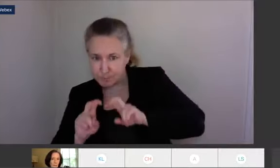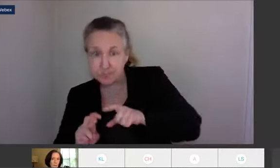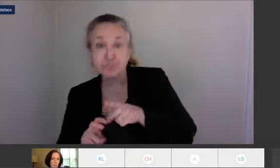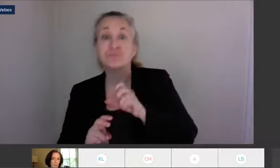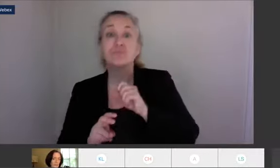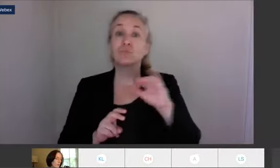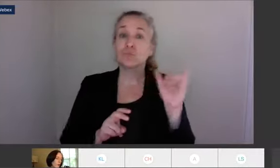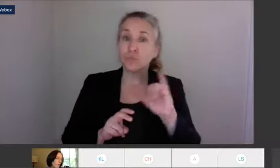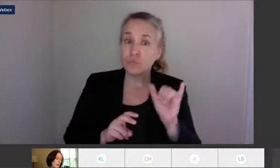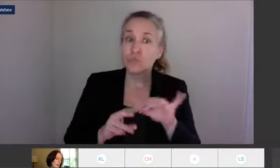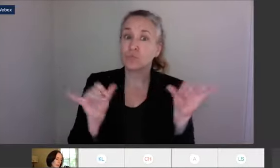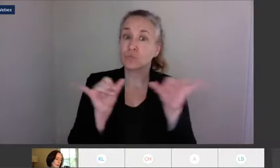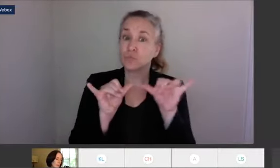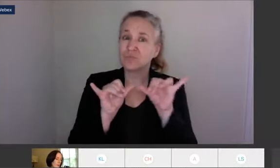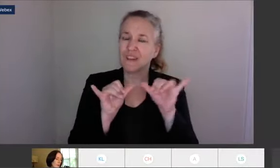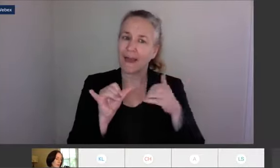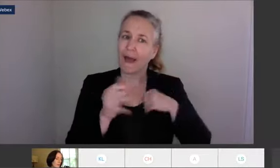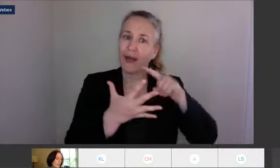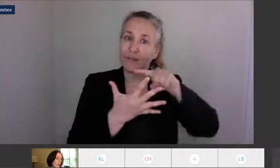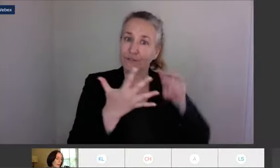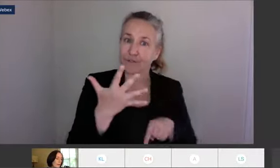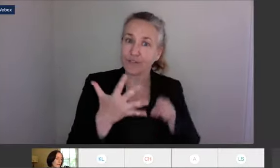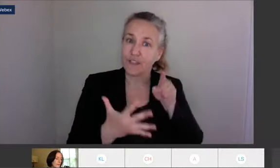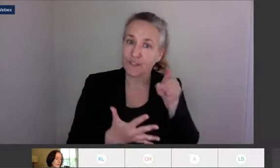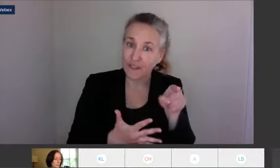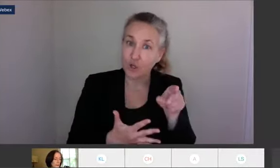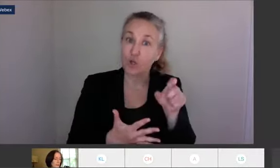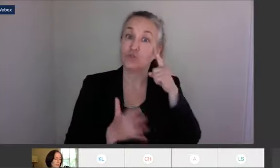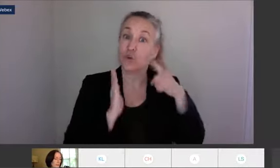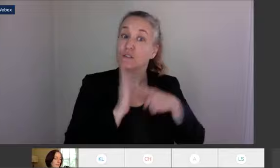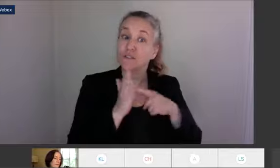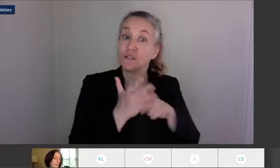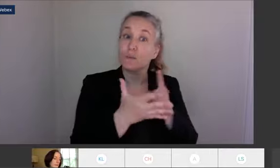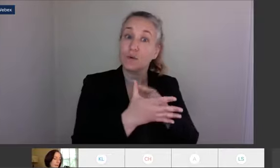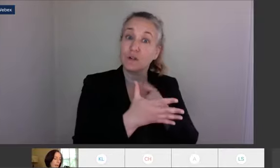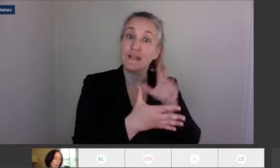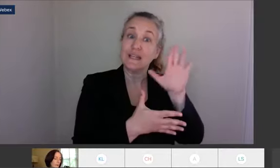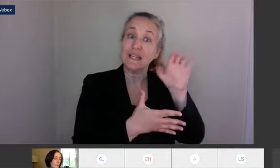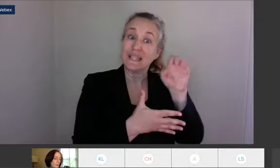metrics that are on that page so one is the trend of cases in the past two weeks